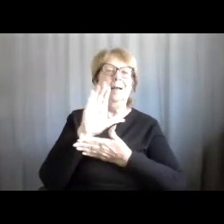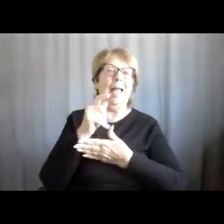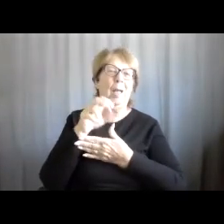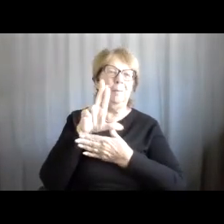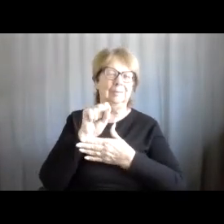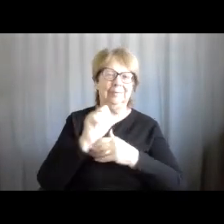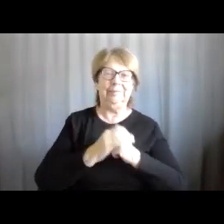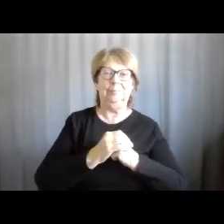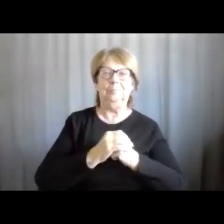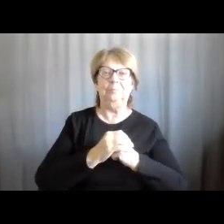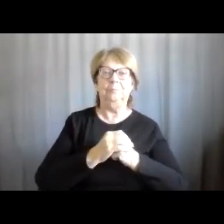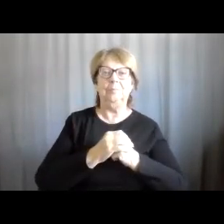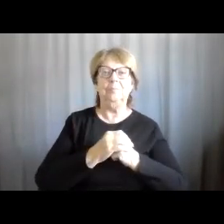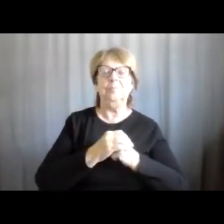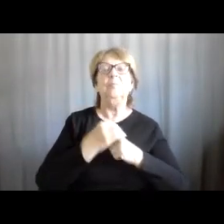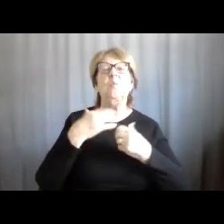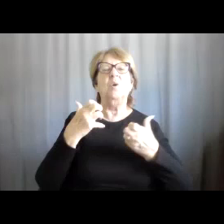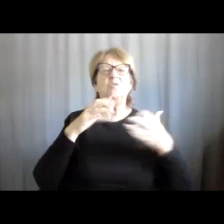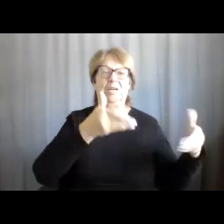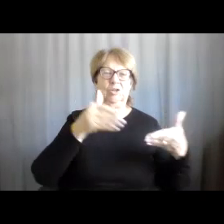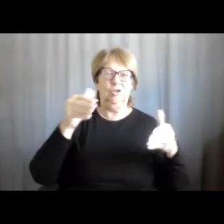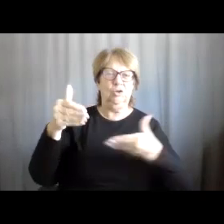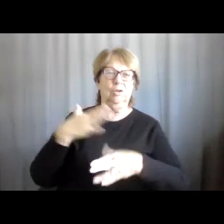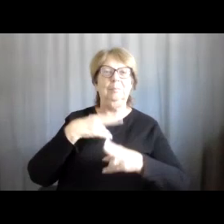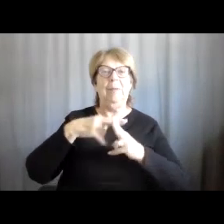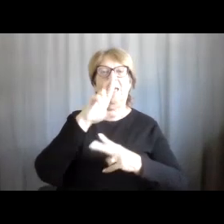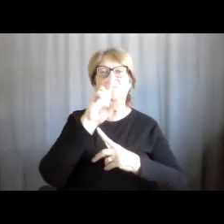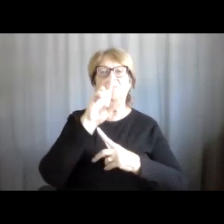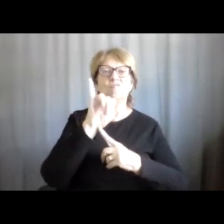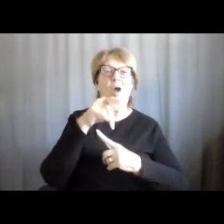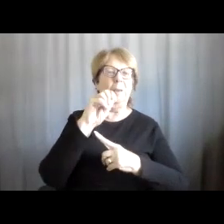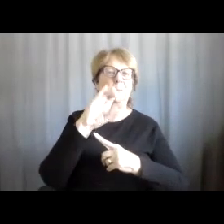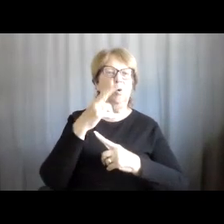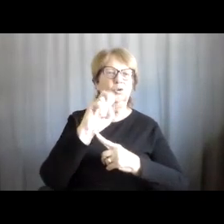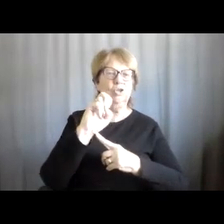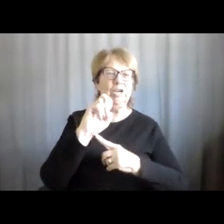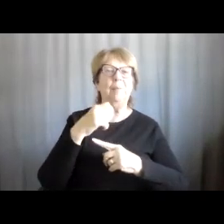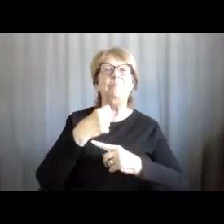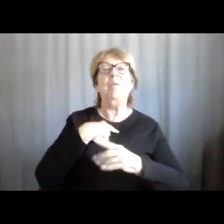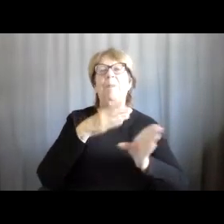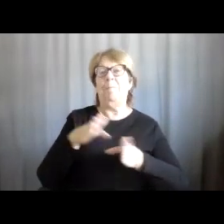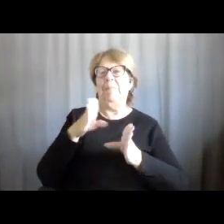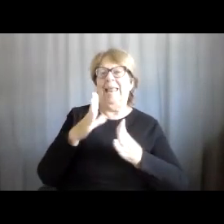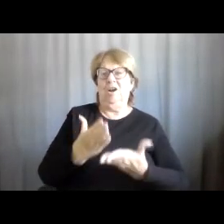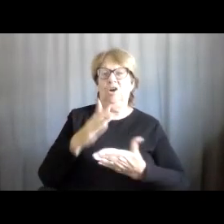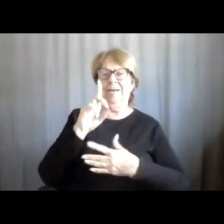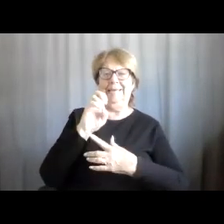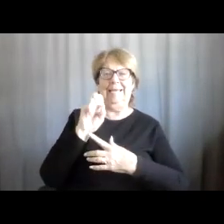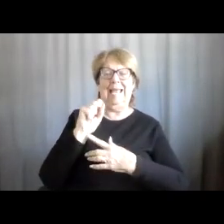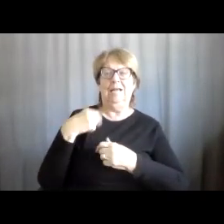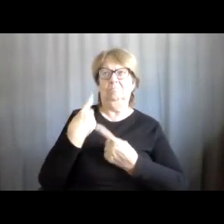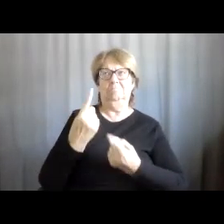[Roby Poche (DES)] I want to do some introductions. [Roby Poche (DES)] My name is Roby Poche and I've been a planner here at DES for a little over 2 years now.